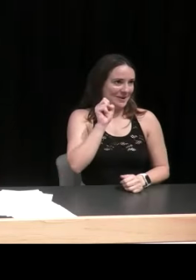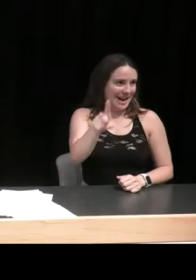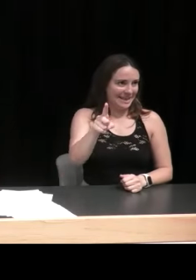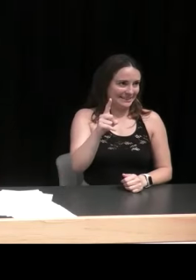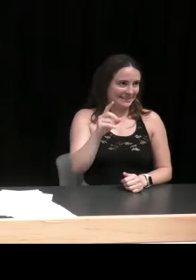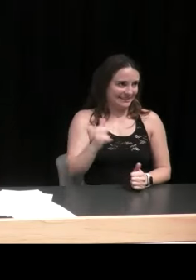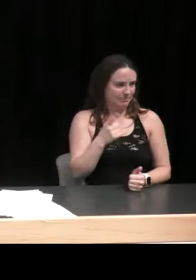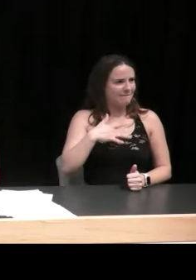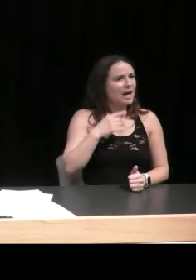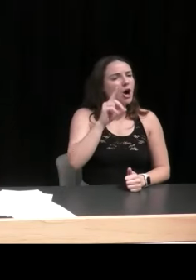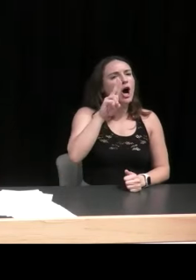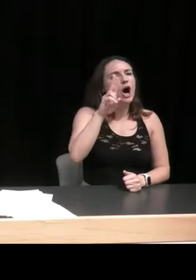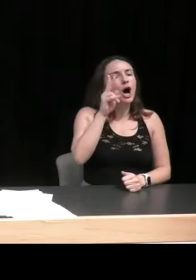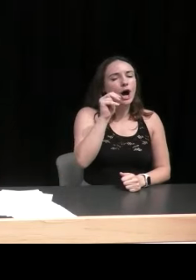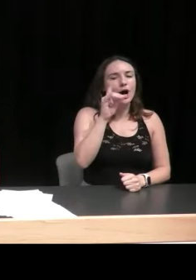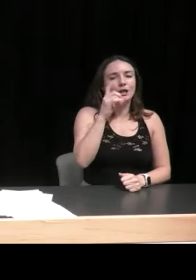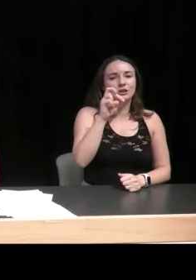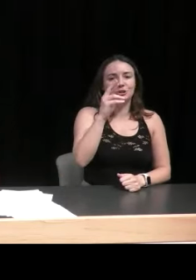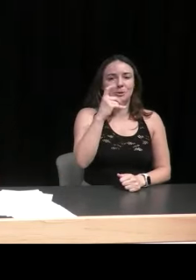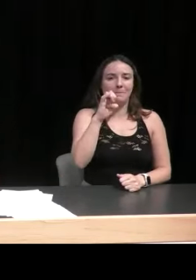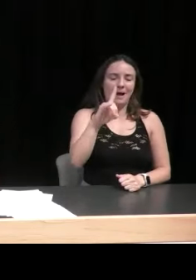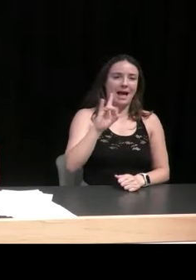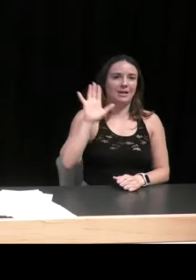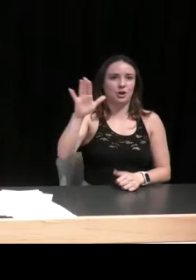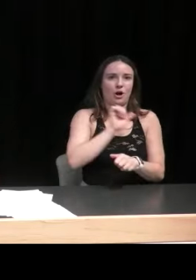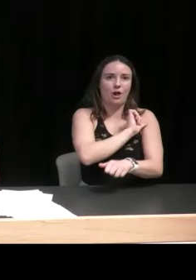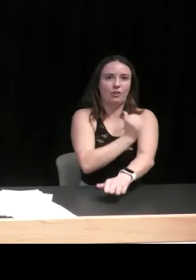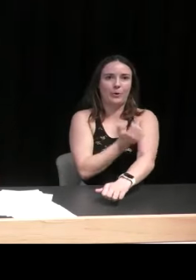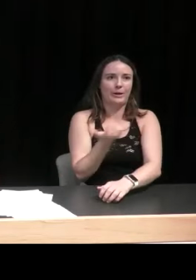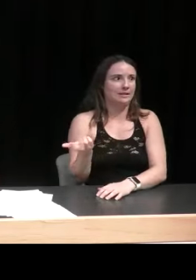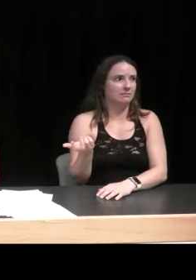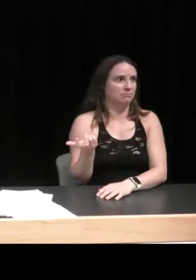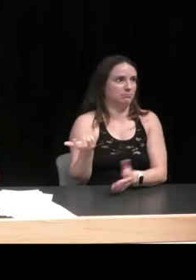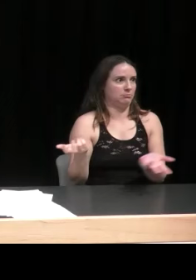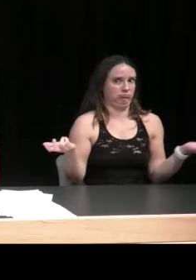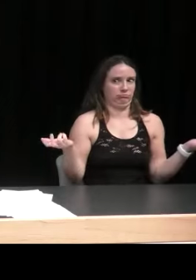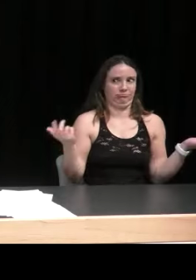we should be disciplined for asking that um because it felt as though uh they felt